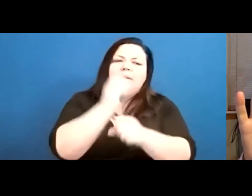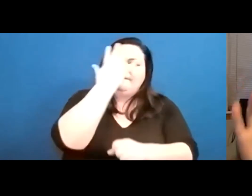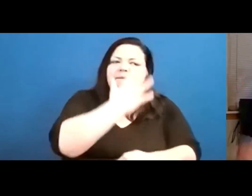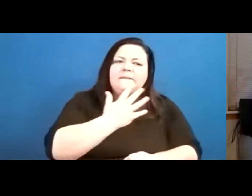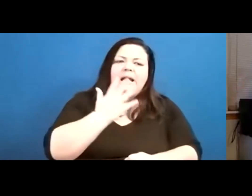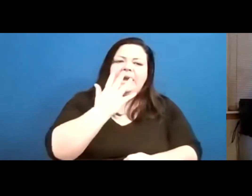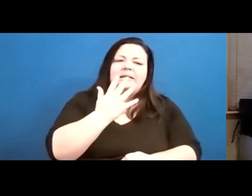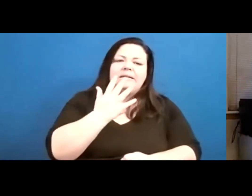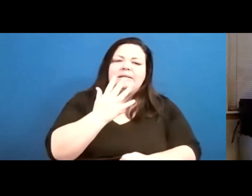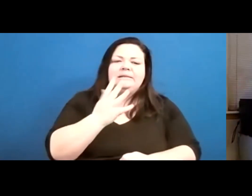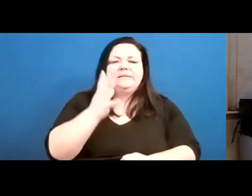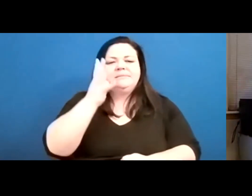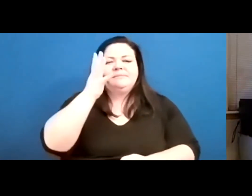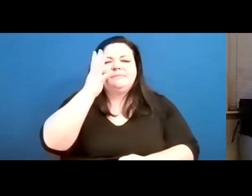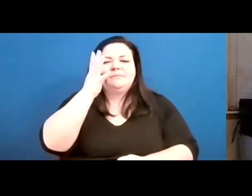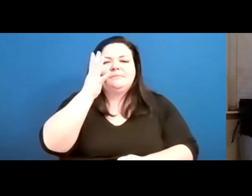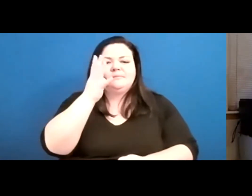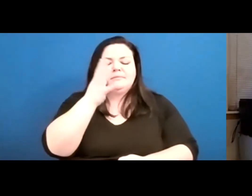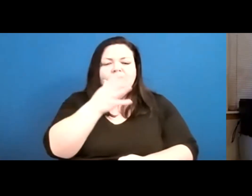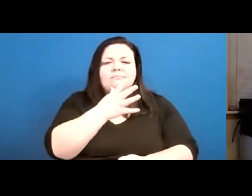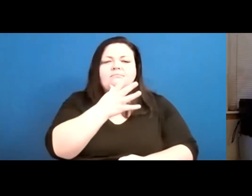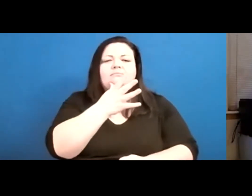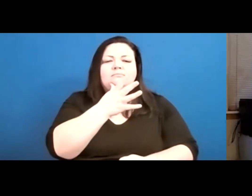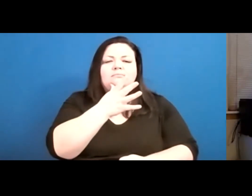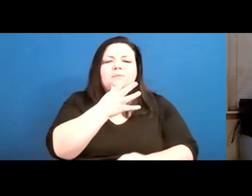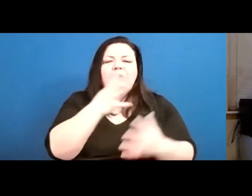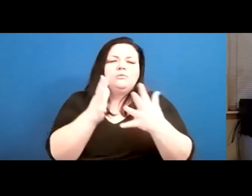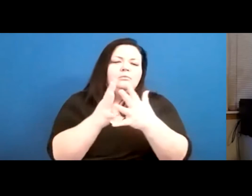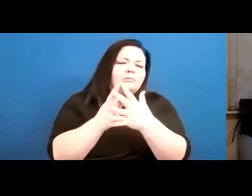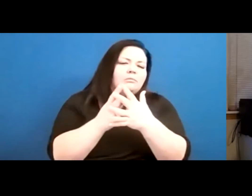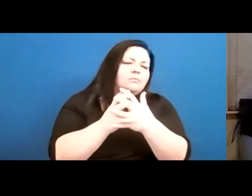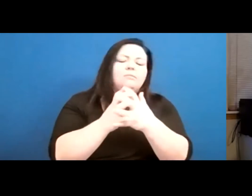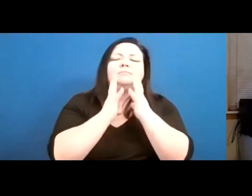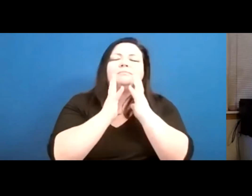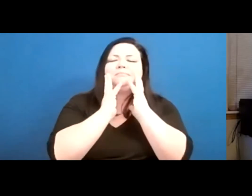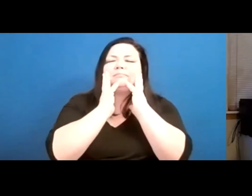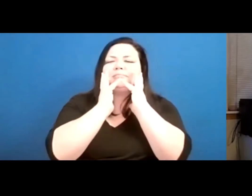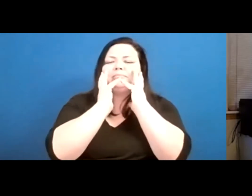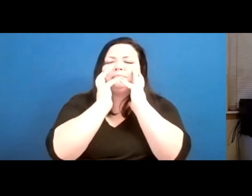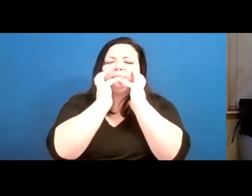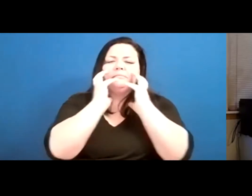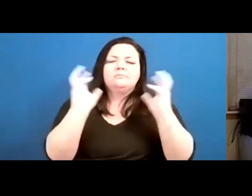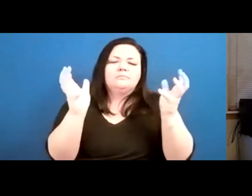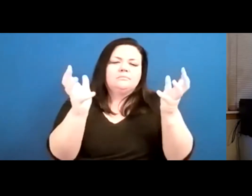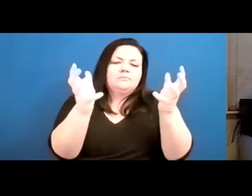between chin and lip, fingers bracing/ cheek bone’s arch. I want/